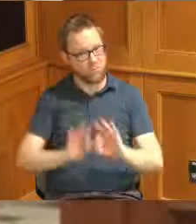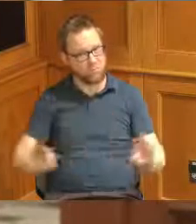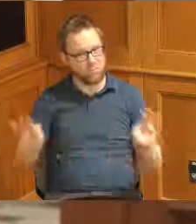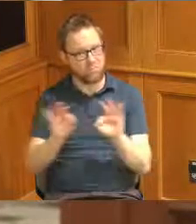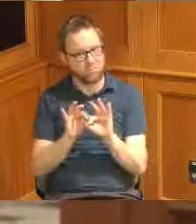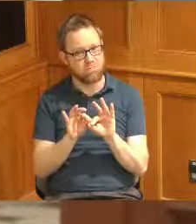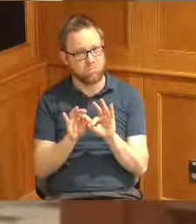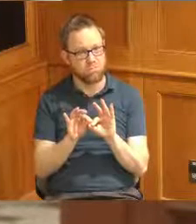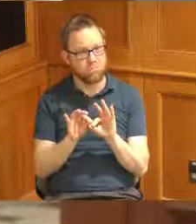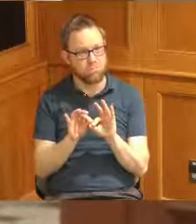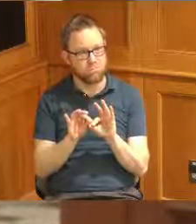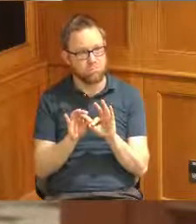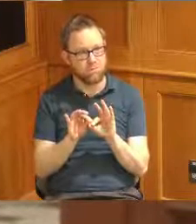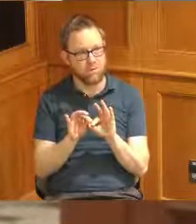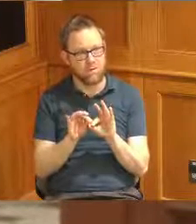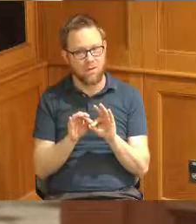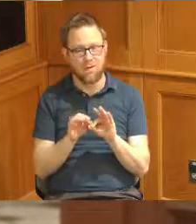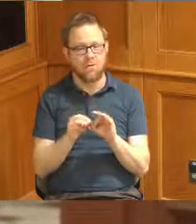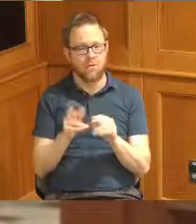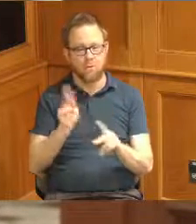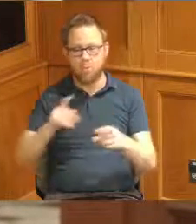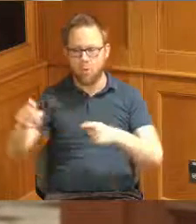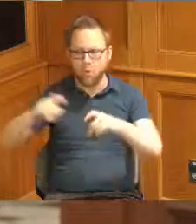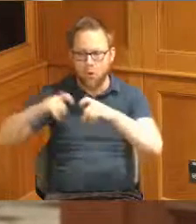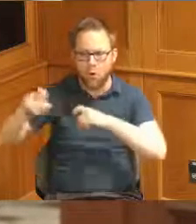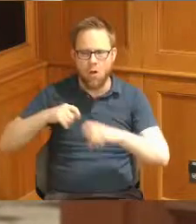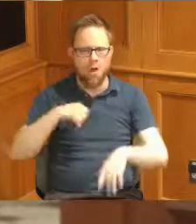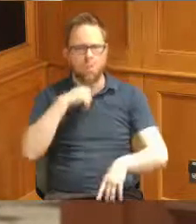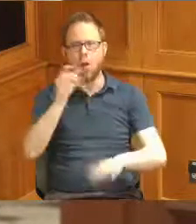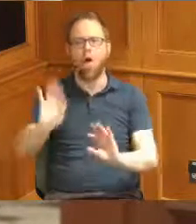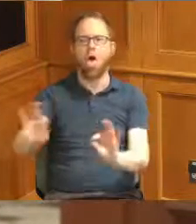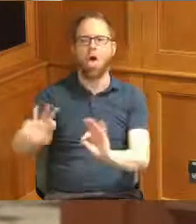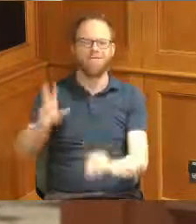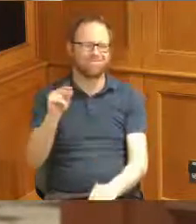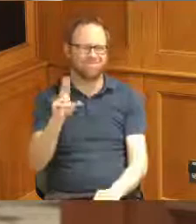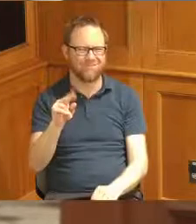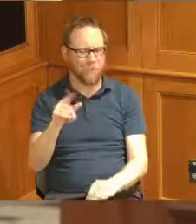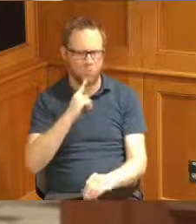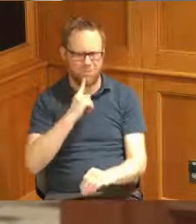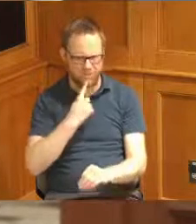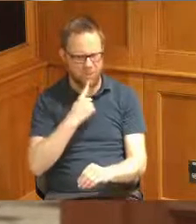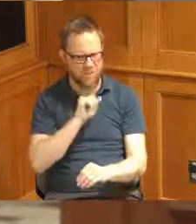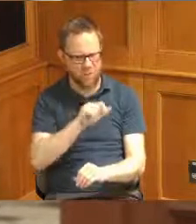so none of these calls I would never downplay them but you know thankfully the the resolution